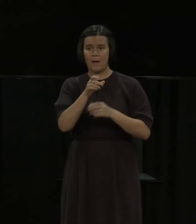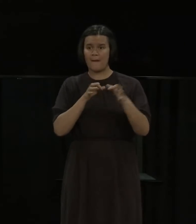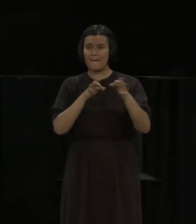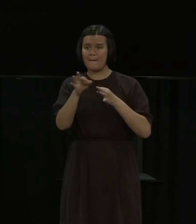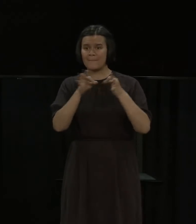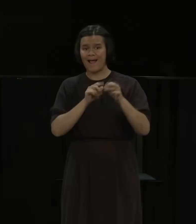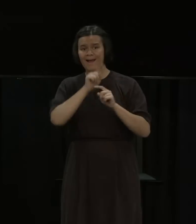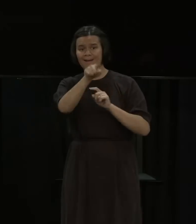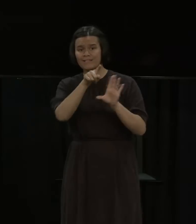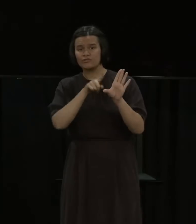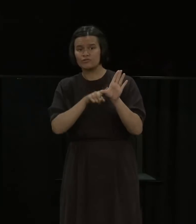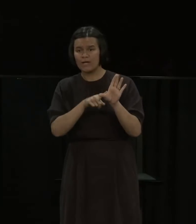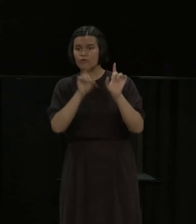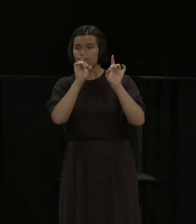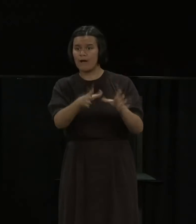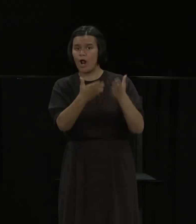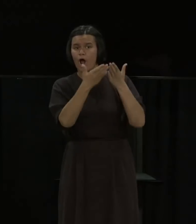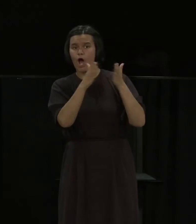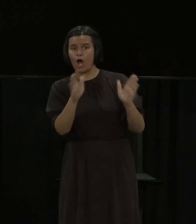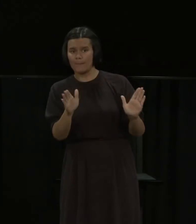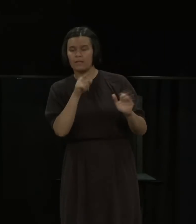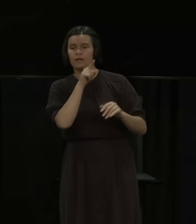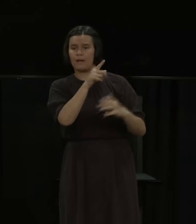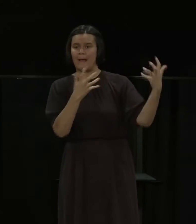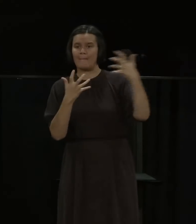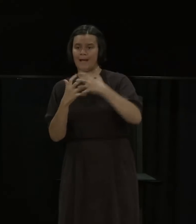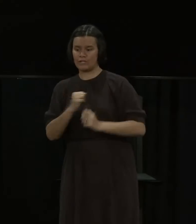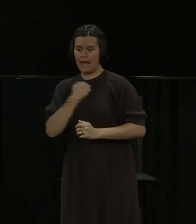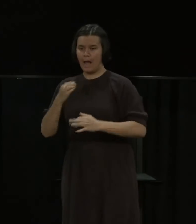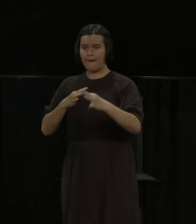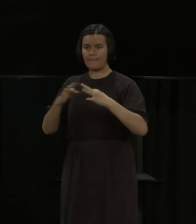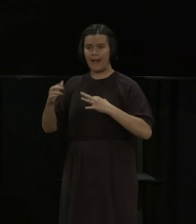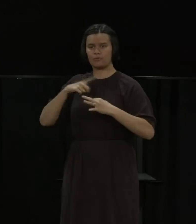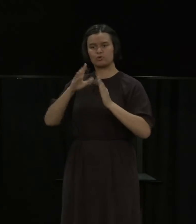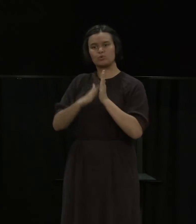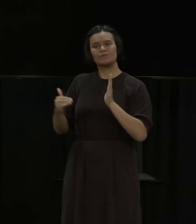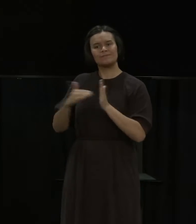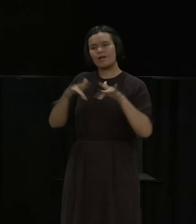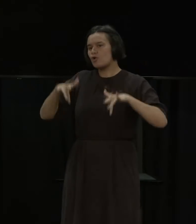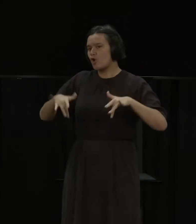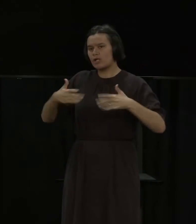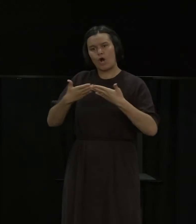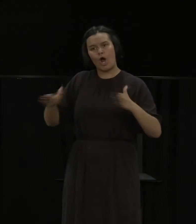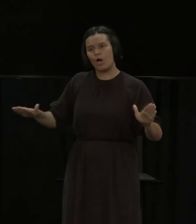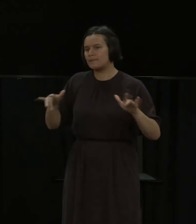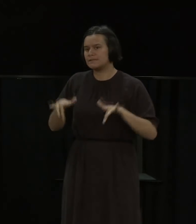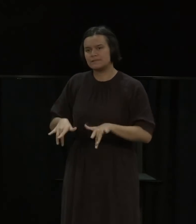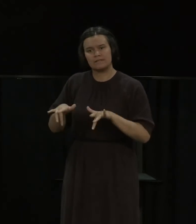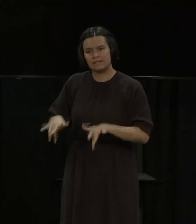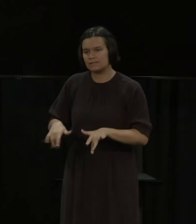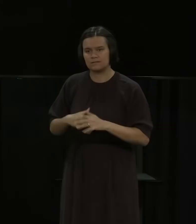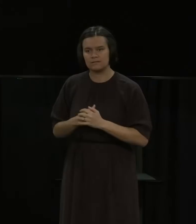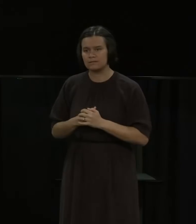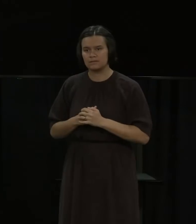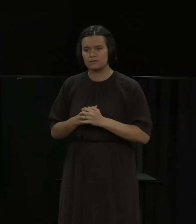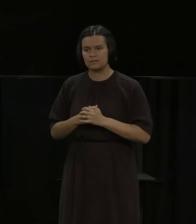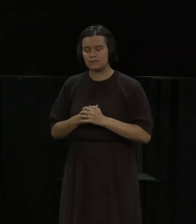This is about using restrictions in a safe way. It connects with the changes we make domestic league in New